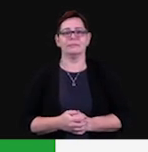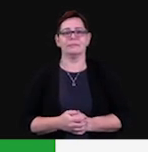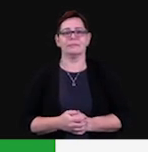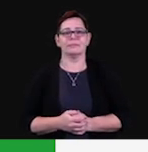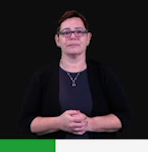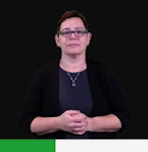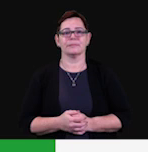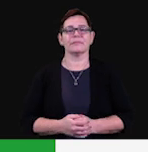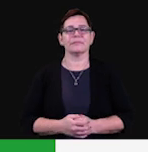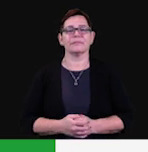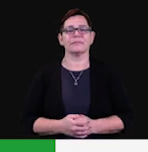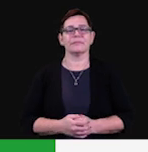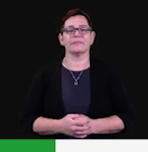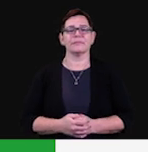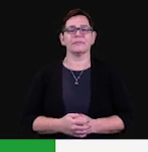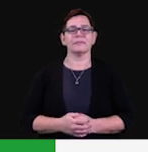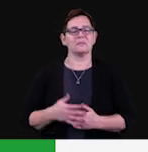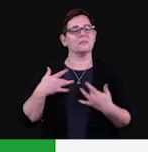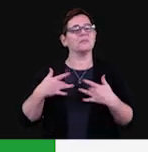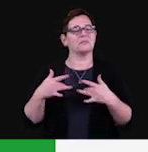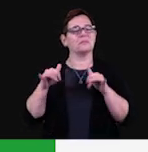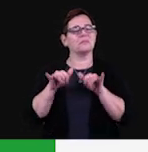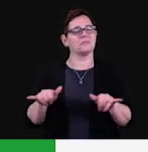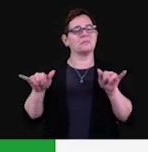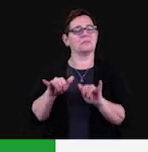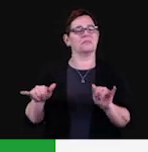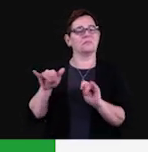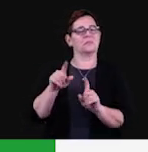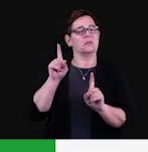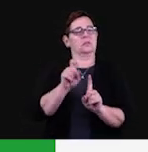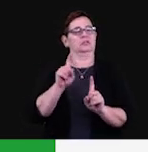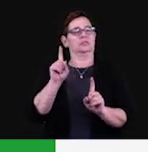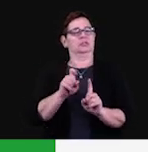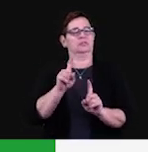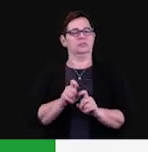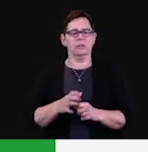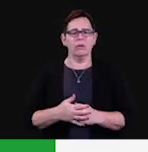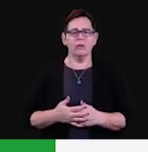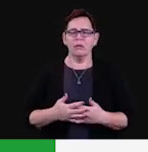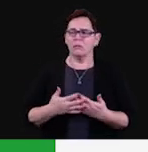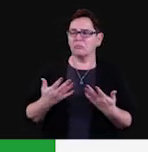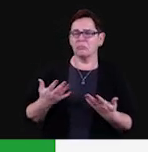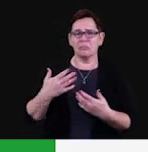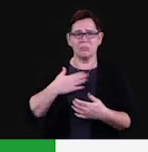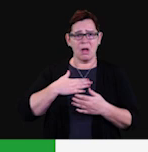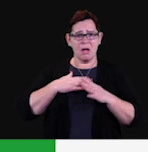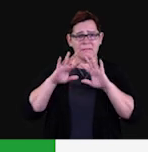Next frequently asked question is: My family back home sends me money every